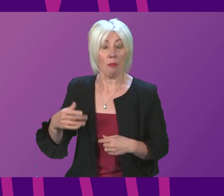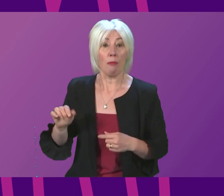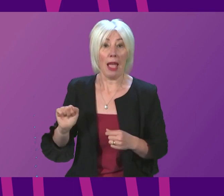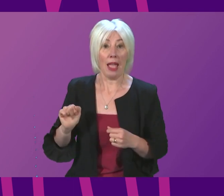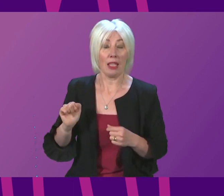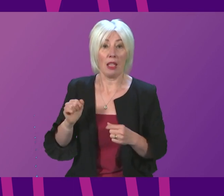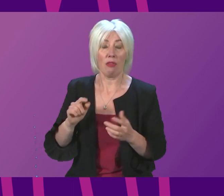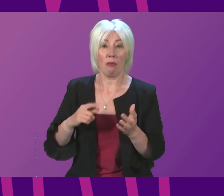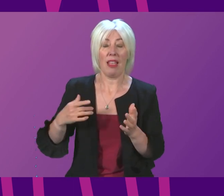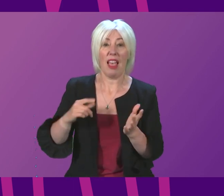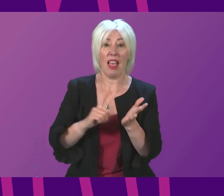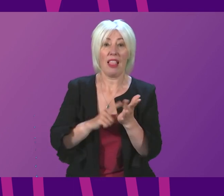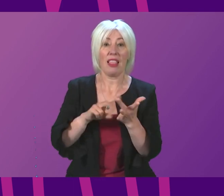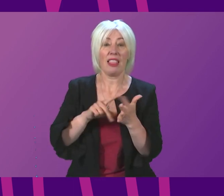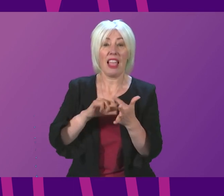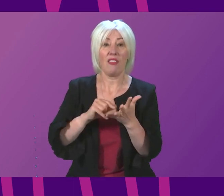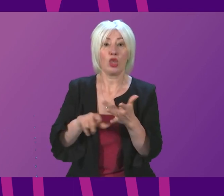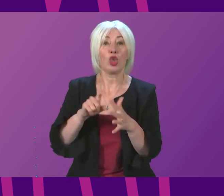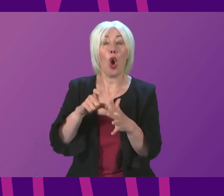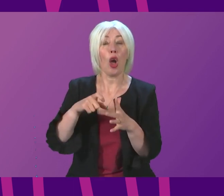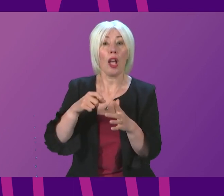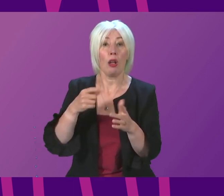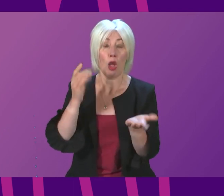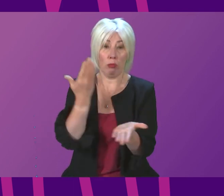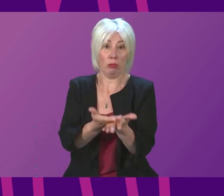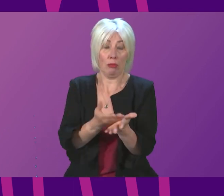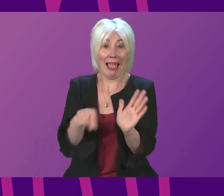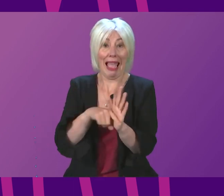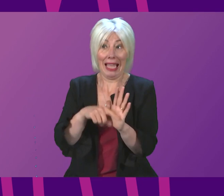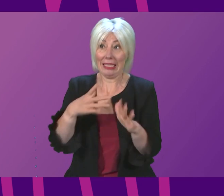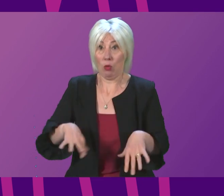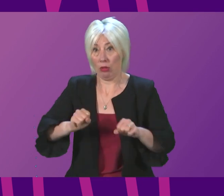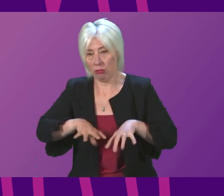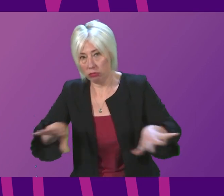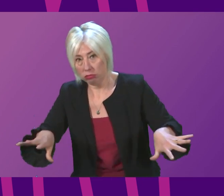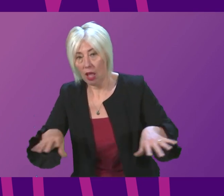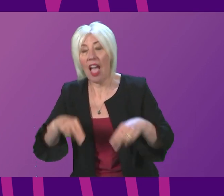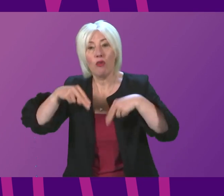bill, is now law and increases penalties for those who allow dogs to worry or attack livestock.